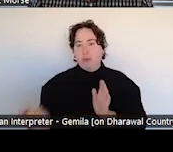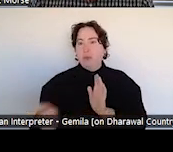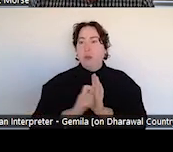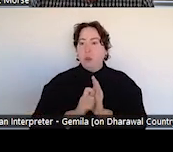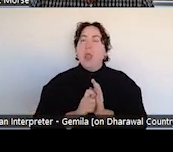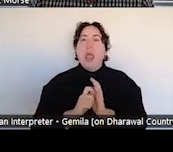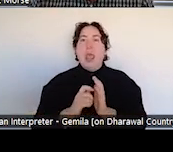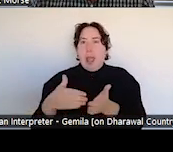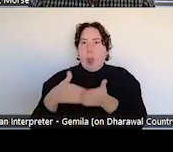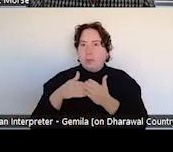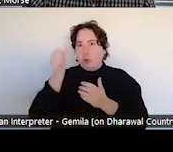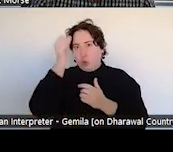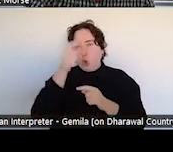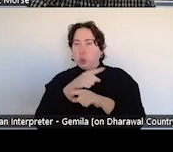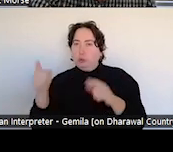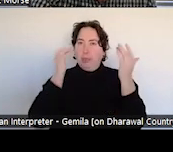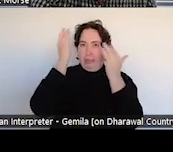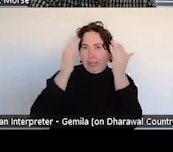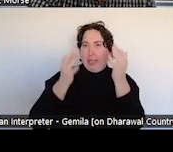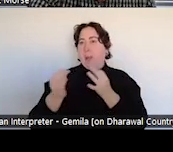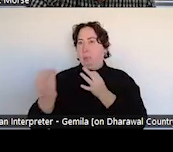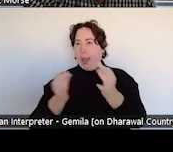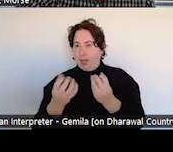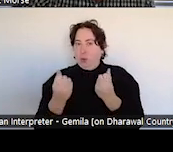that is considered as part of your fundraising strategy.